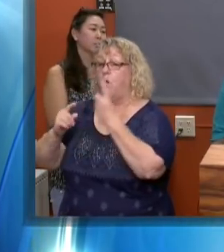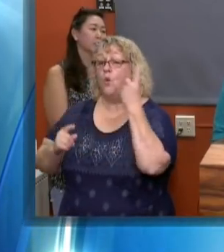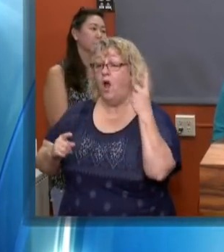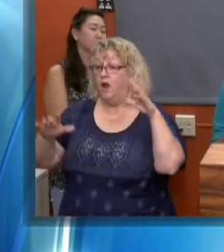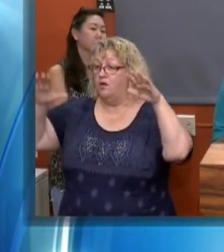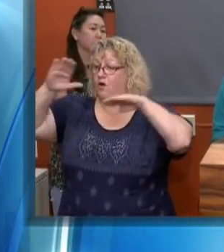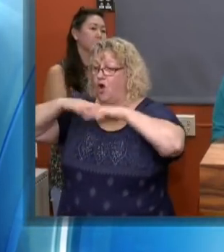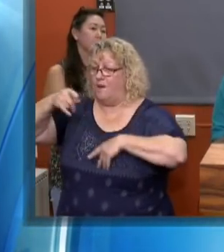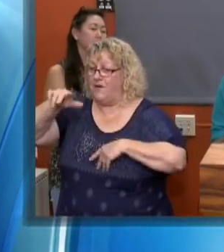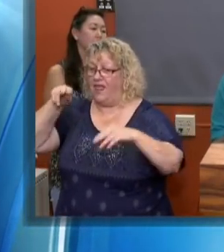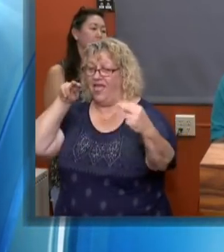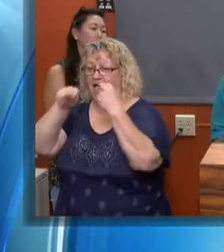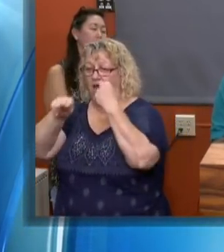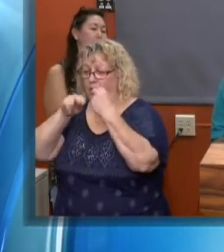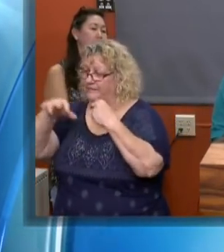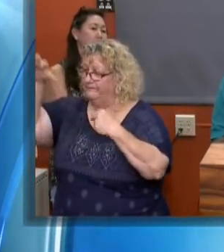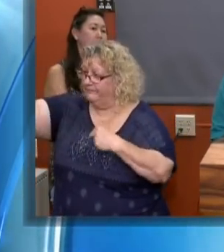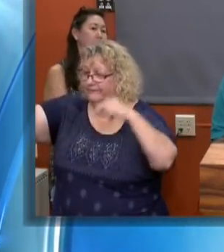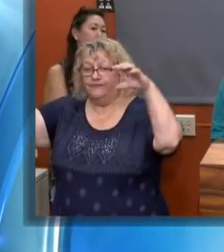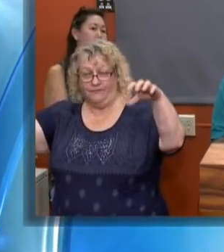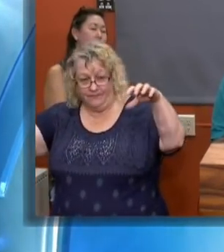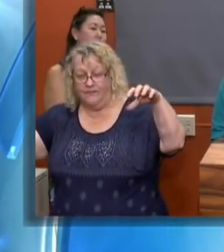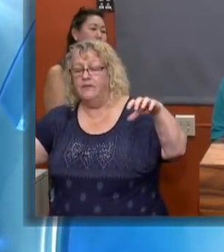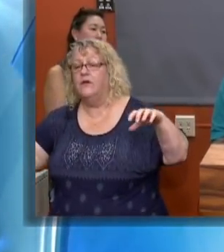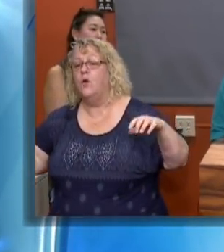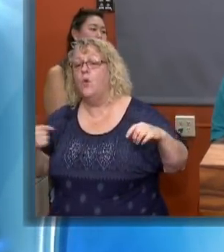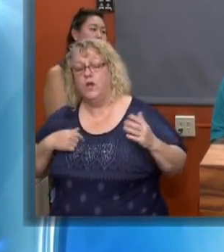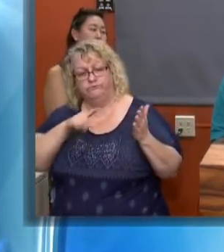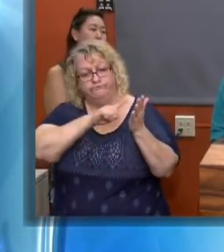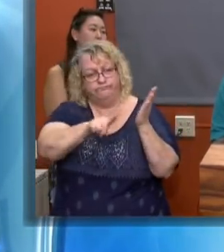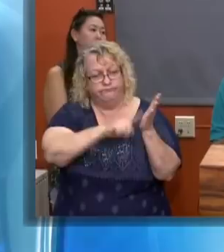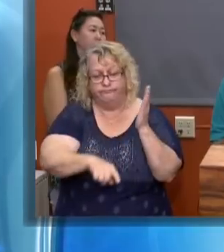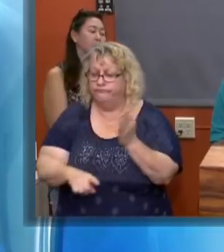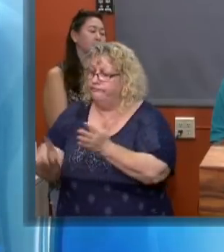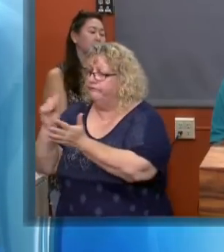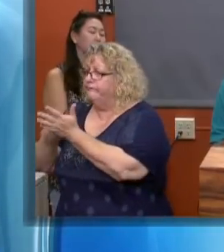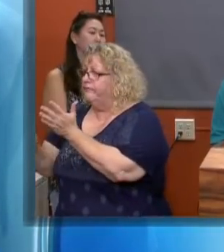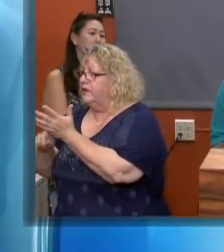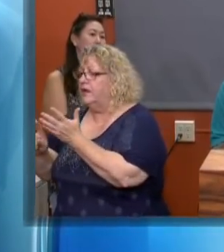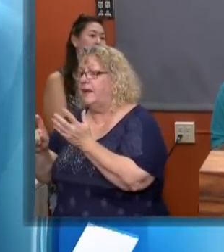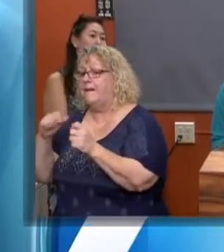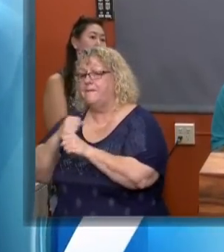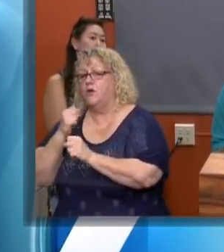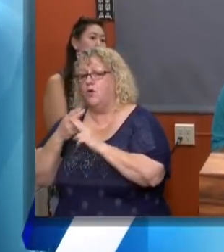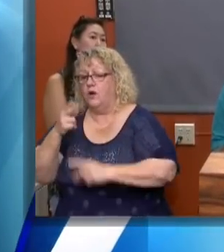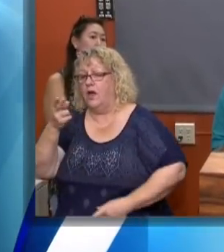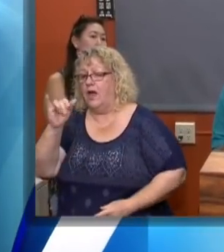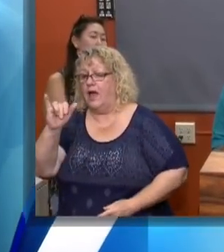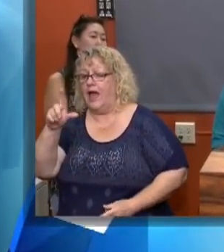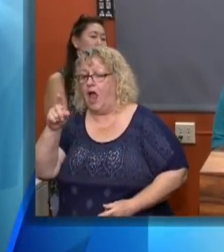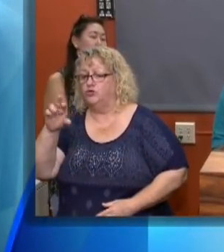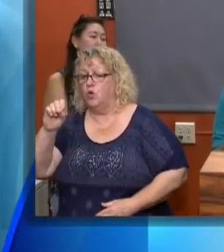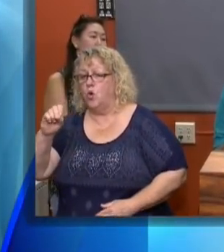THE OTHER THING WE'RE LOOKING AT NOR NUUANU RESERVOIR NUMBER 4 AND NUMBER 1 IS ACTUALLY TWO THINGS.